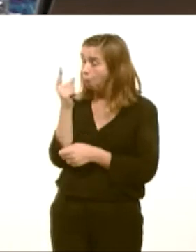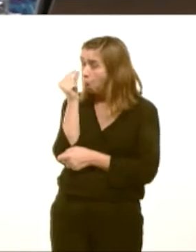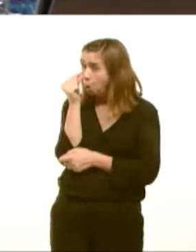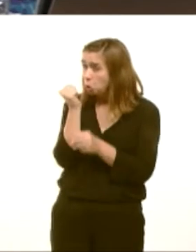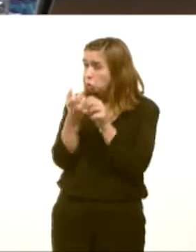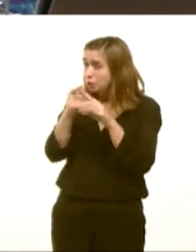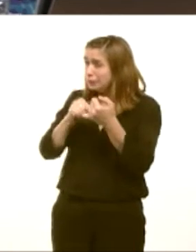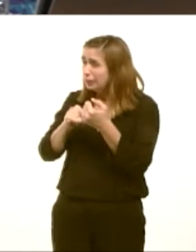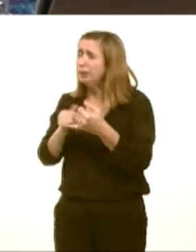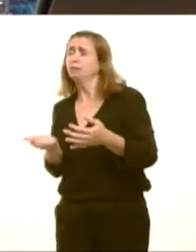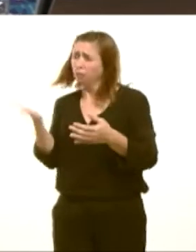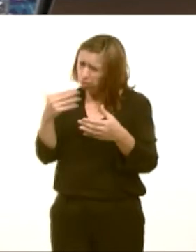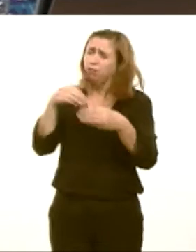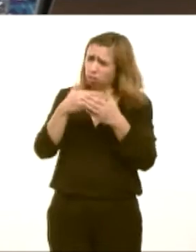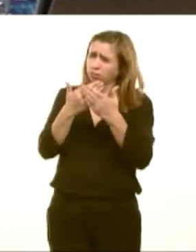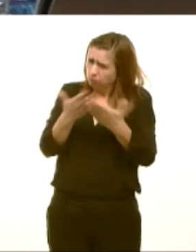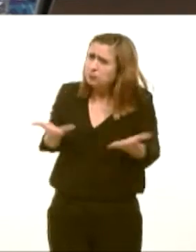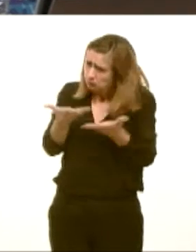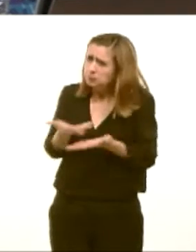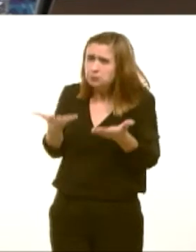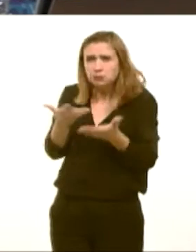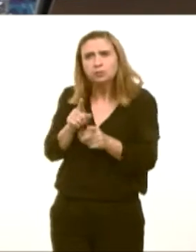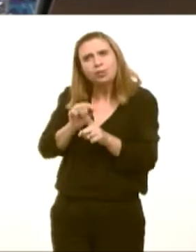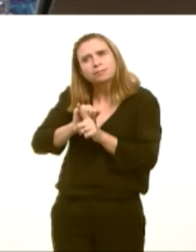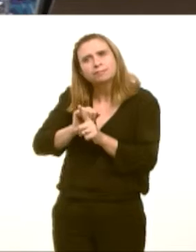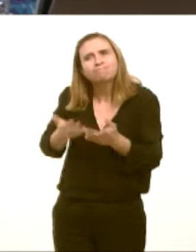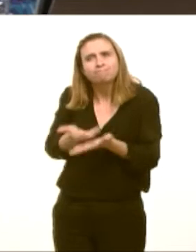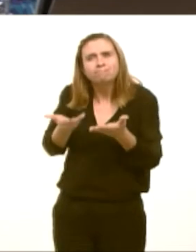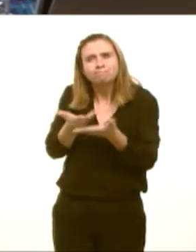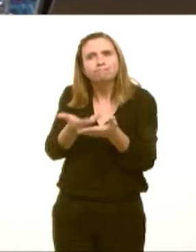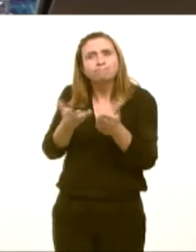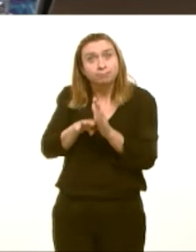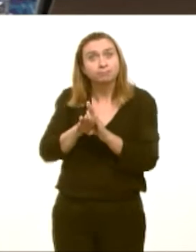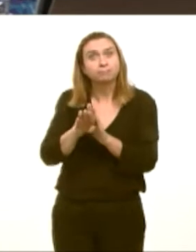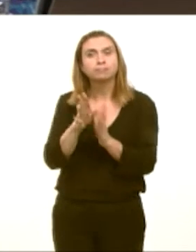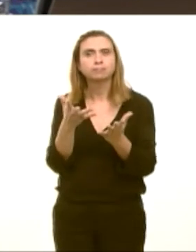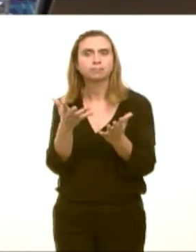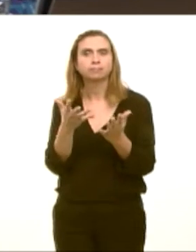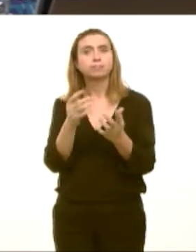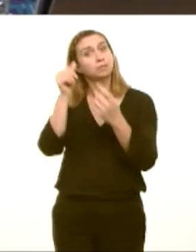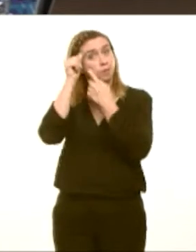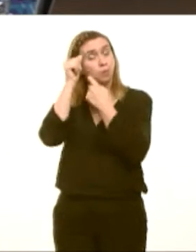I would not encourage schools, obviously, just to say, ëWell, sorry, you canít even try in the first place, because that would affect the figuresí even though thatís exactly